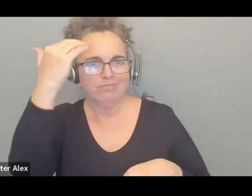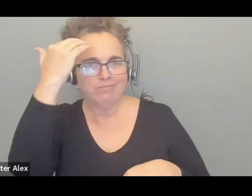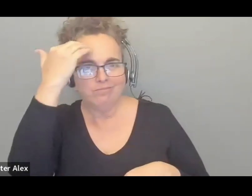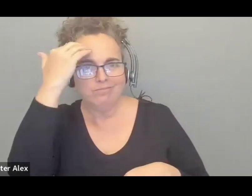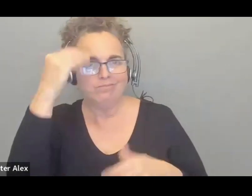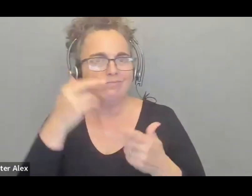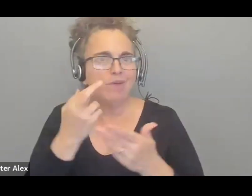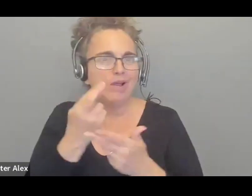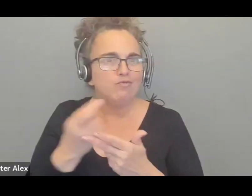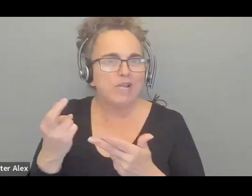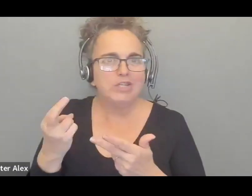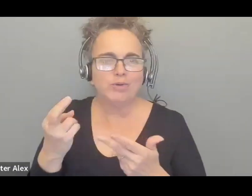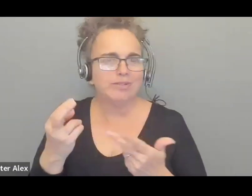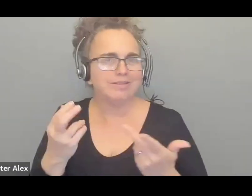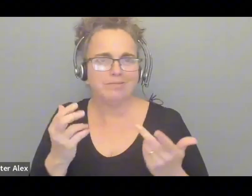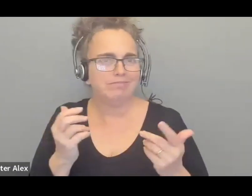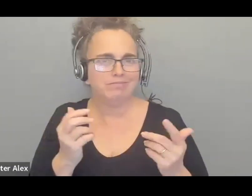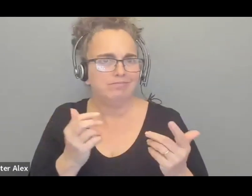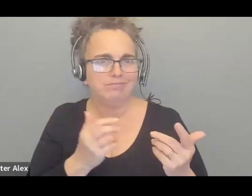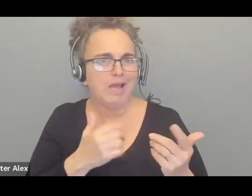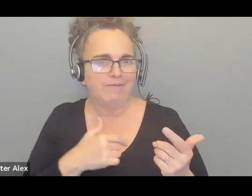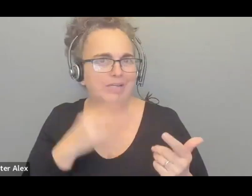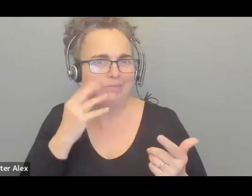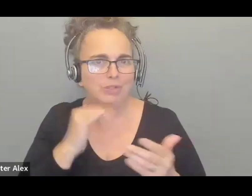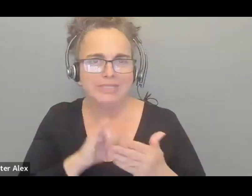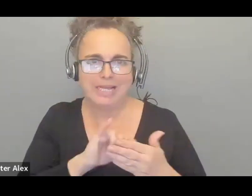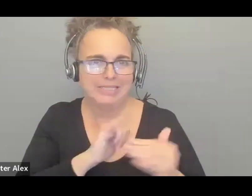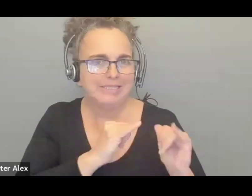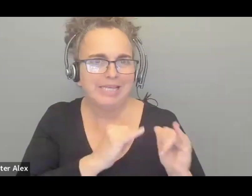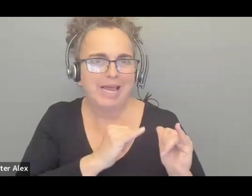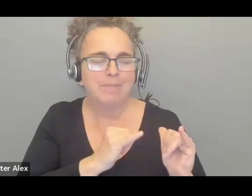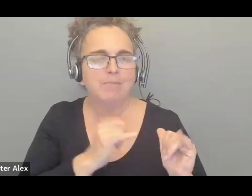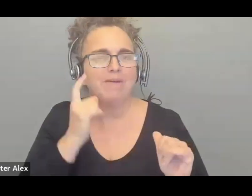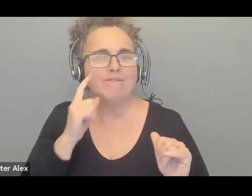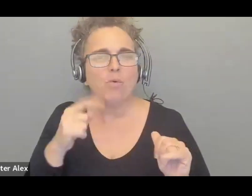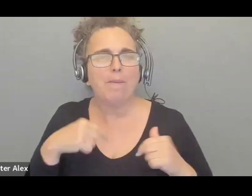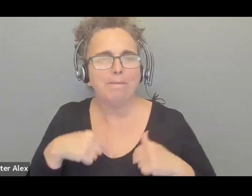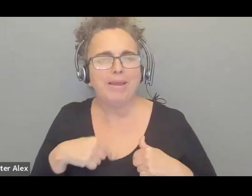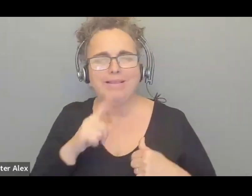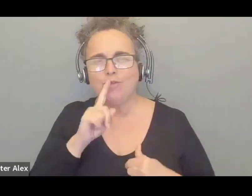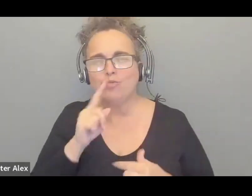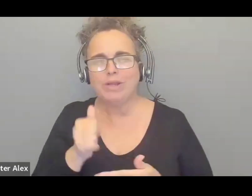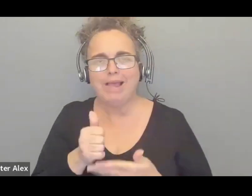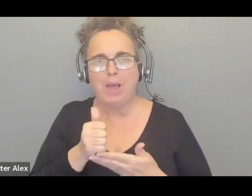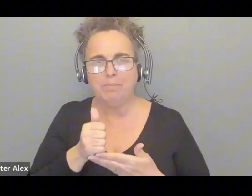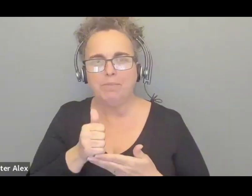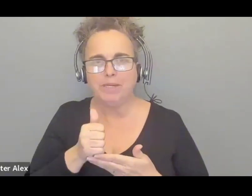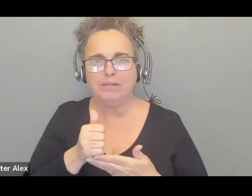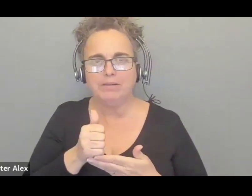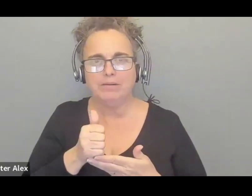I feel I definitely experienced that. But I think to me something that has helped is understanding at least again from an